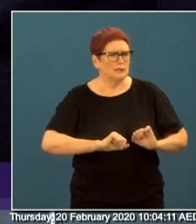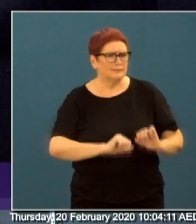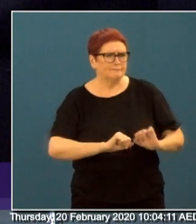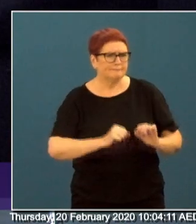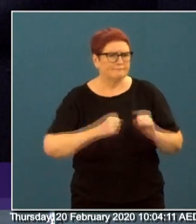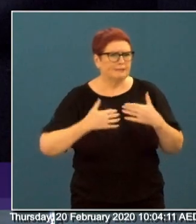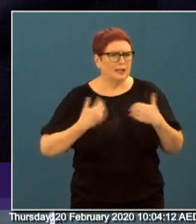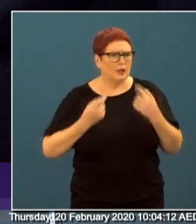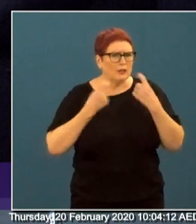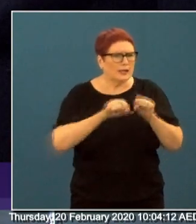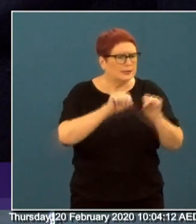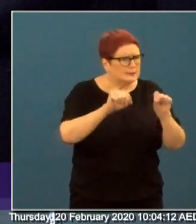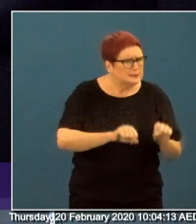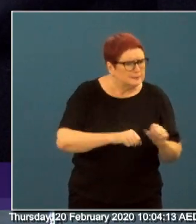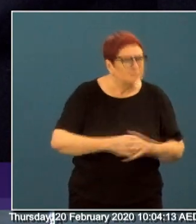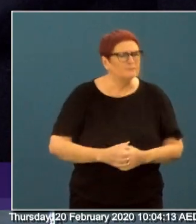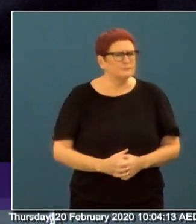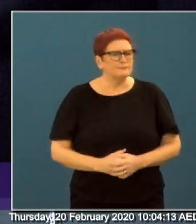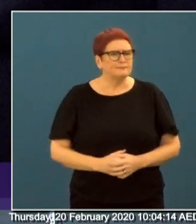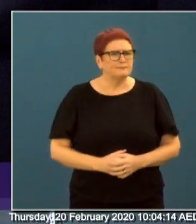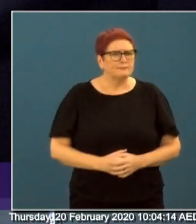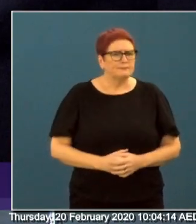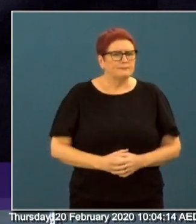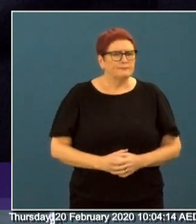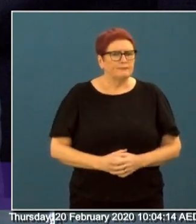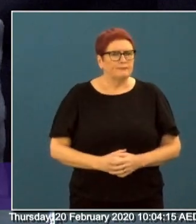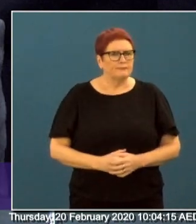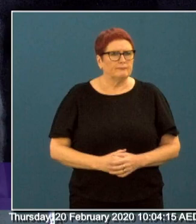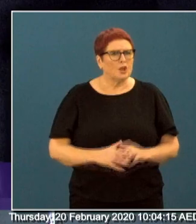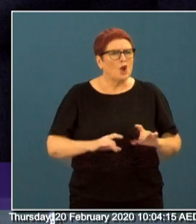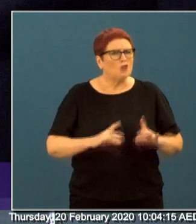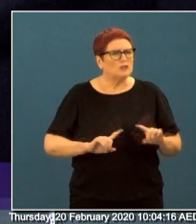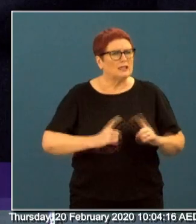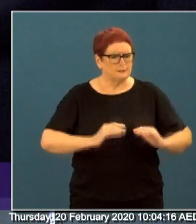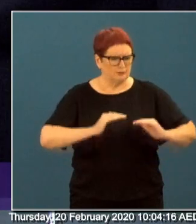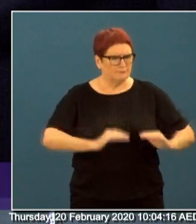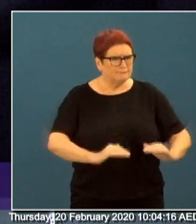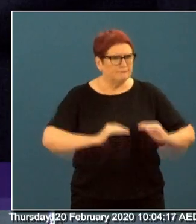We have multiple levels of care in the health system,